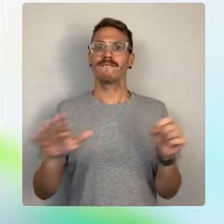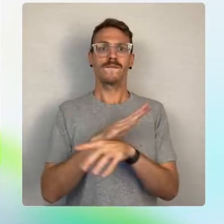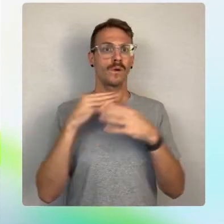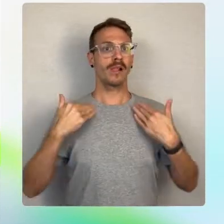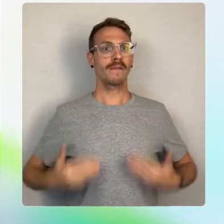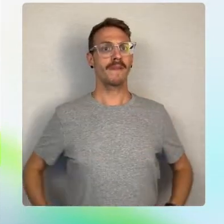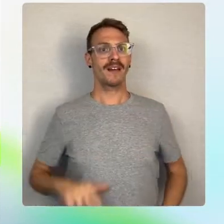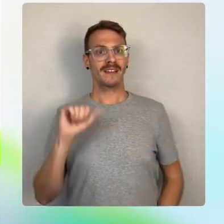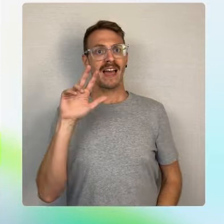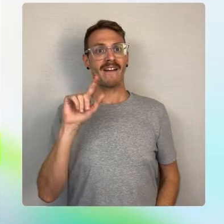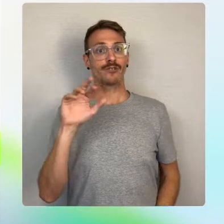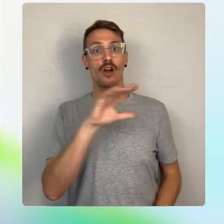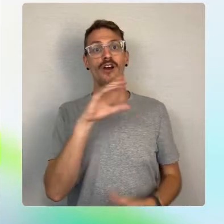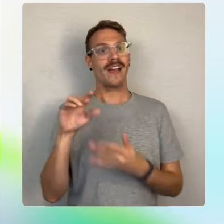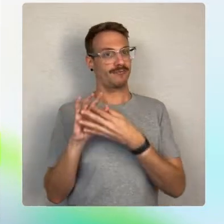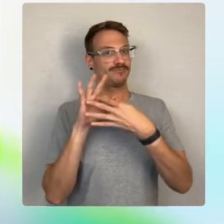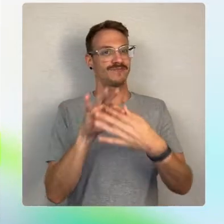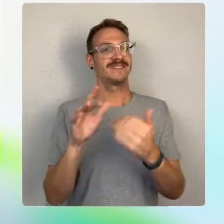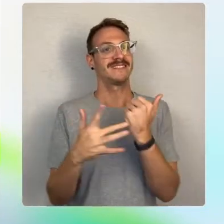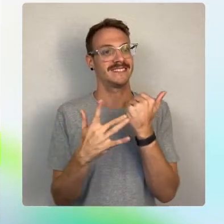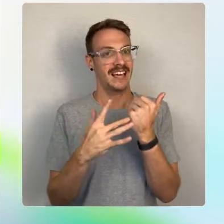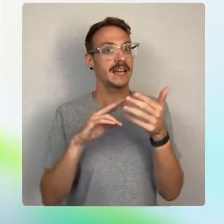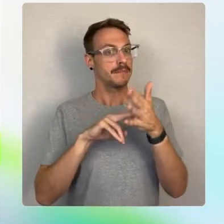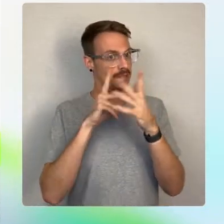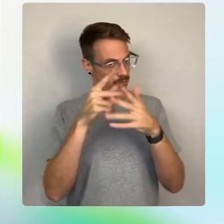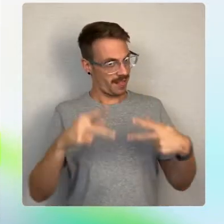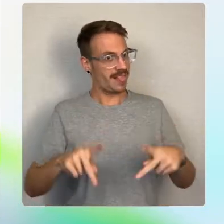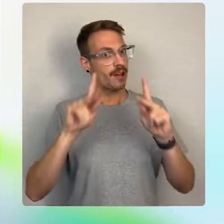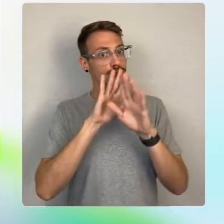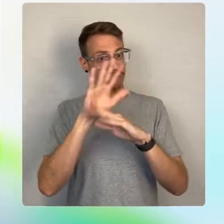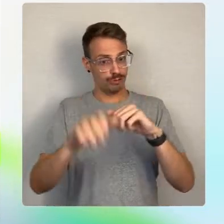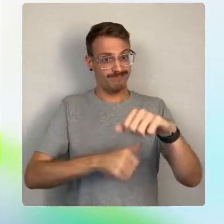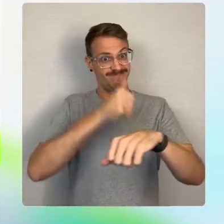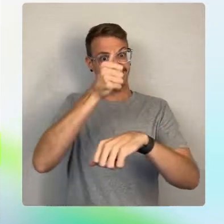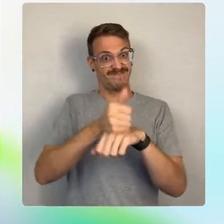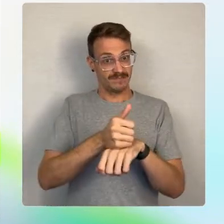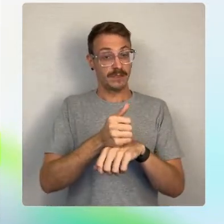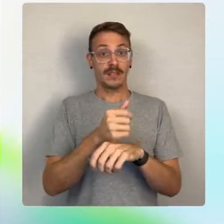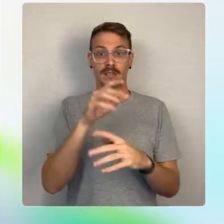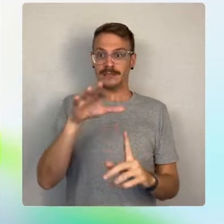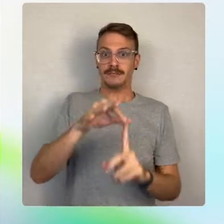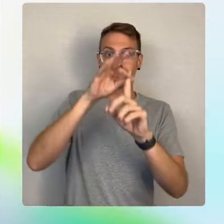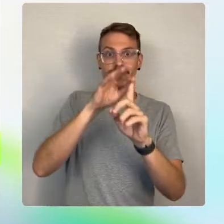and accompanying tech that will enable you to implement and customize actions and behaviors